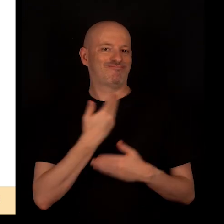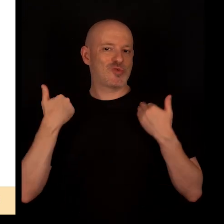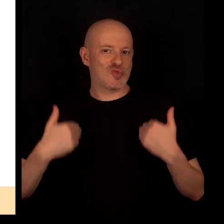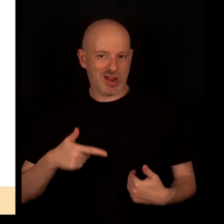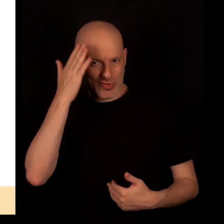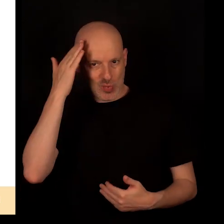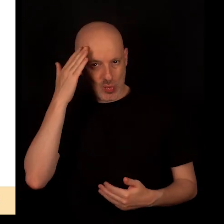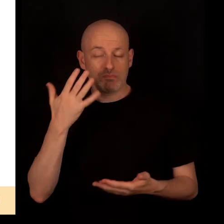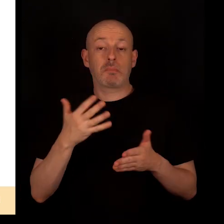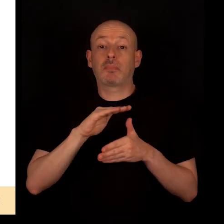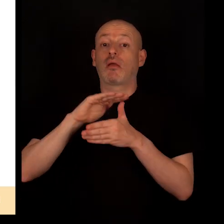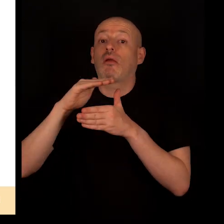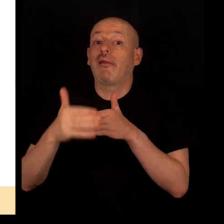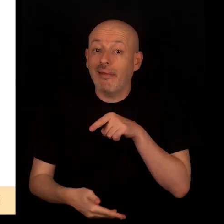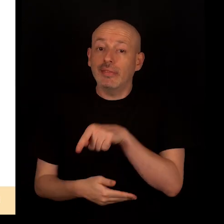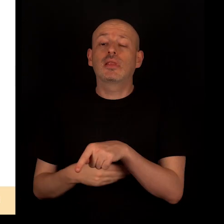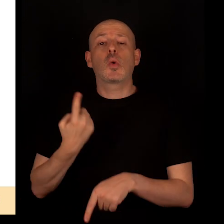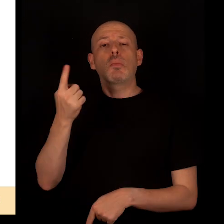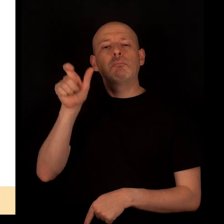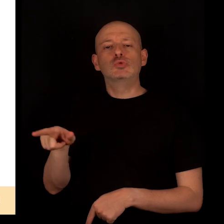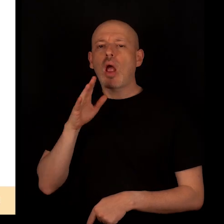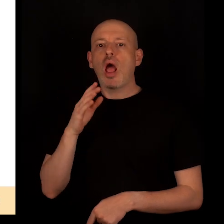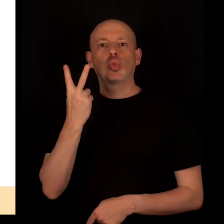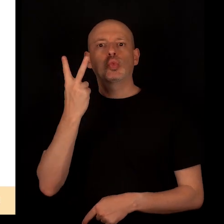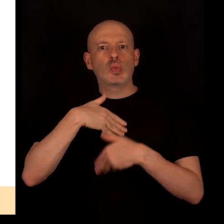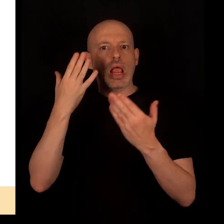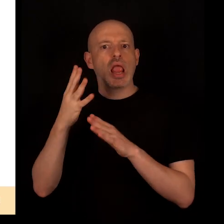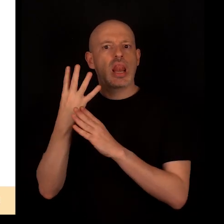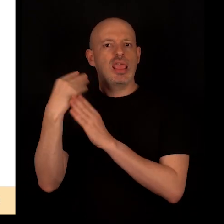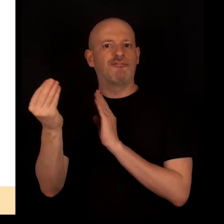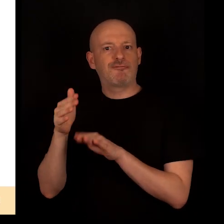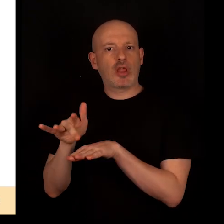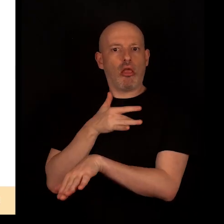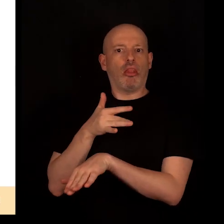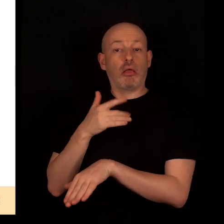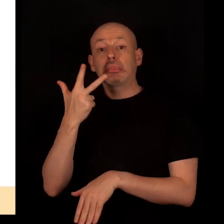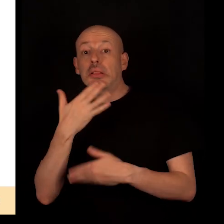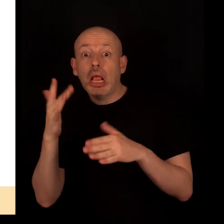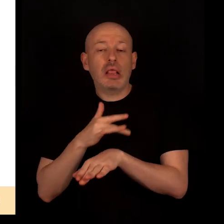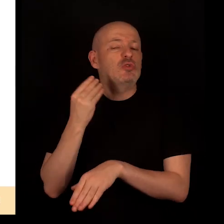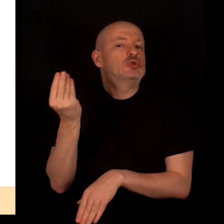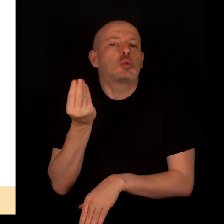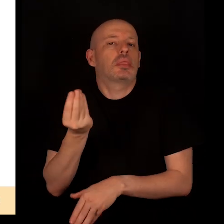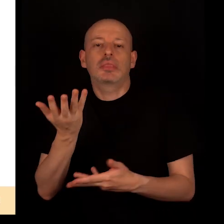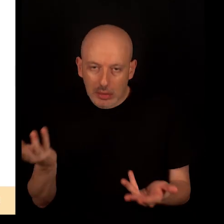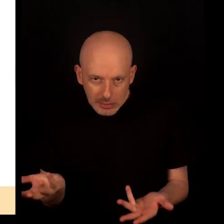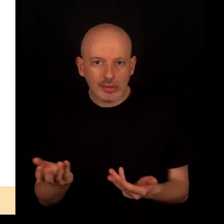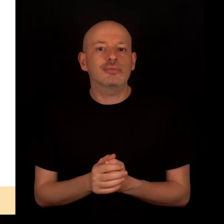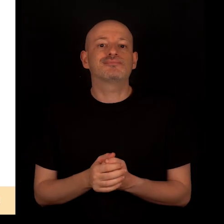I mean, we know we are humans, maybe in the end a resident, they should leave it two days earlier, three days earlier or something.